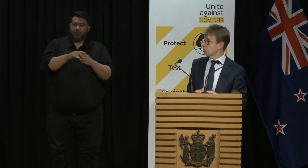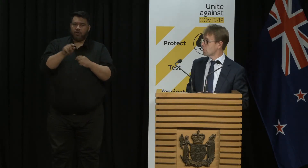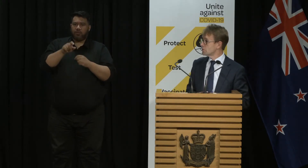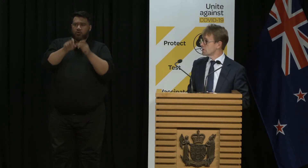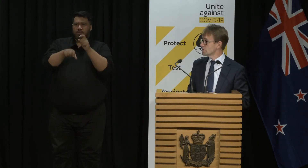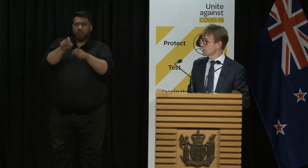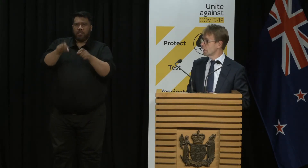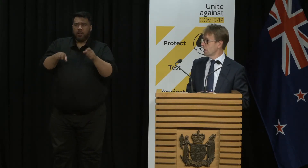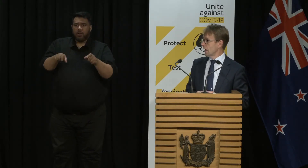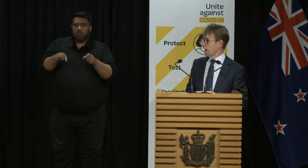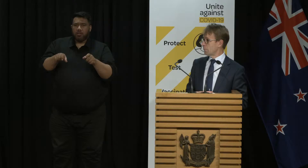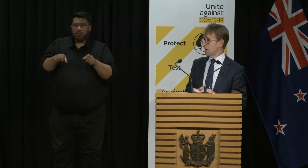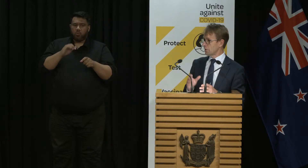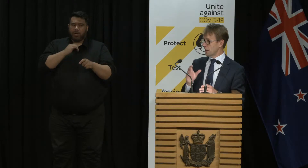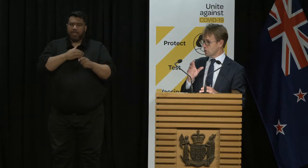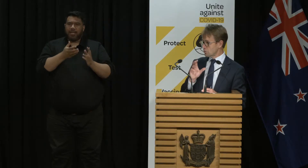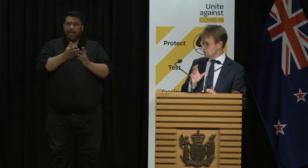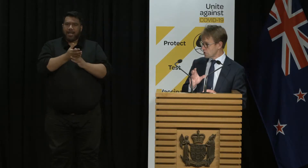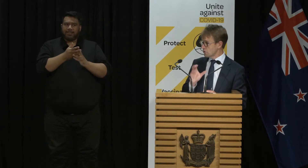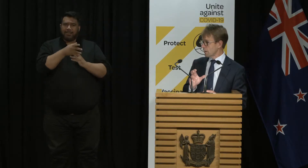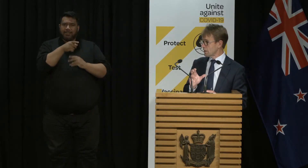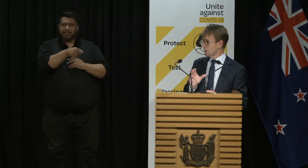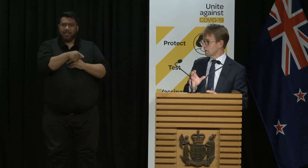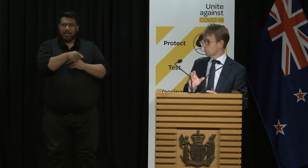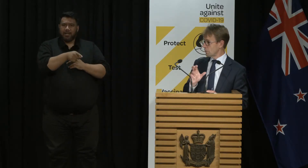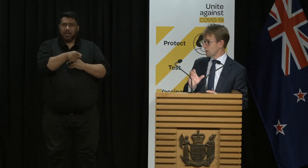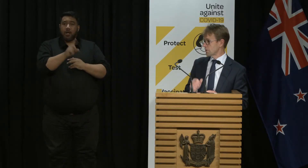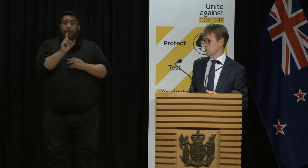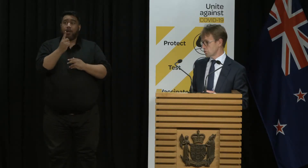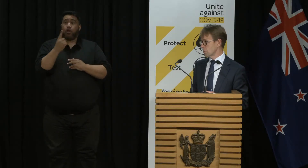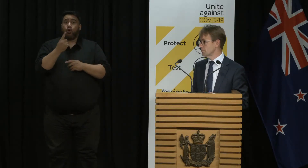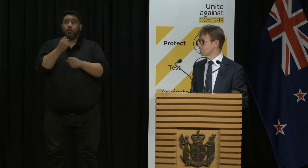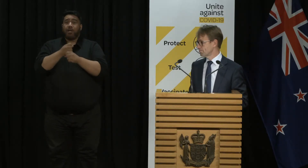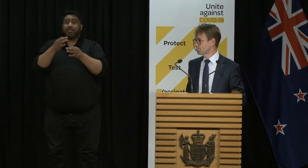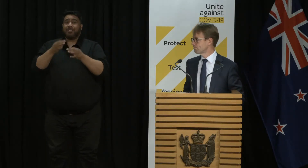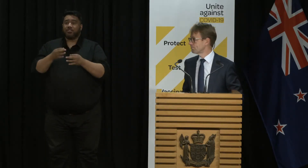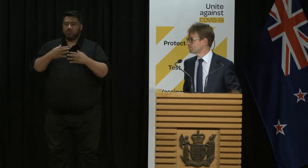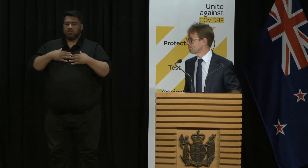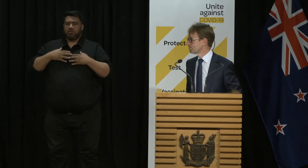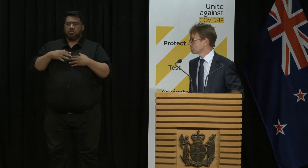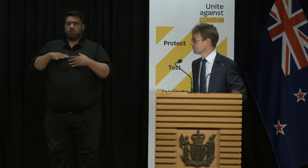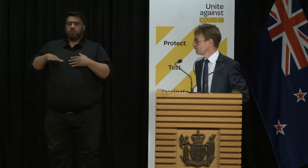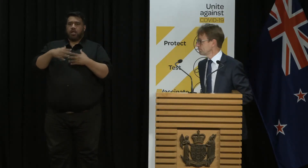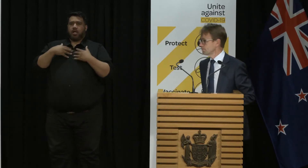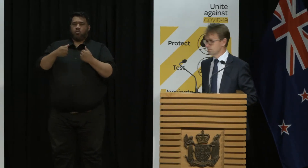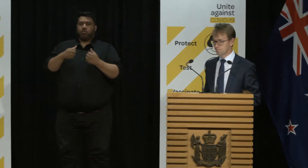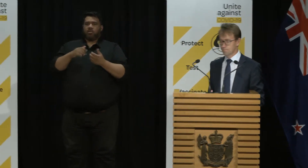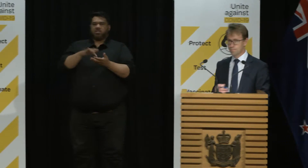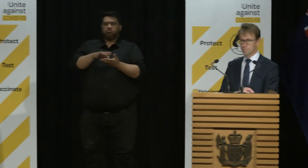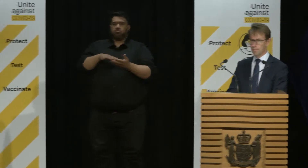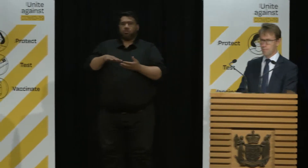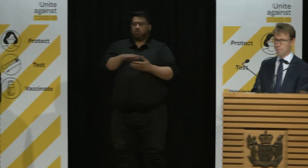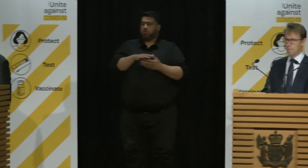That primary care practitioners are still likely to be part of that, because they will have the relevant medical information that will need to be included as part of that process, but the actual